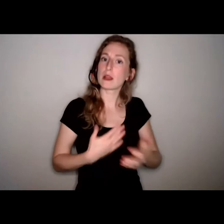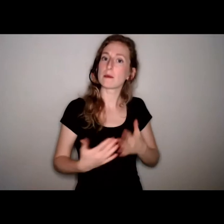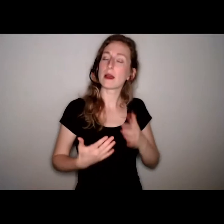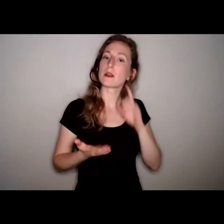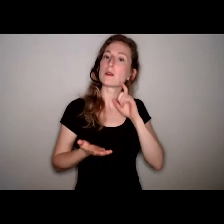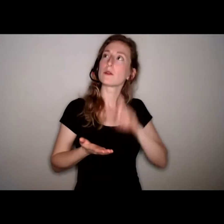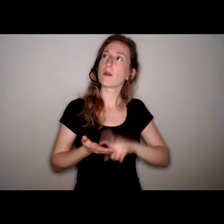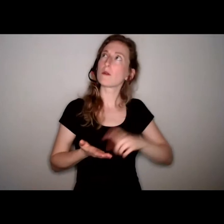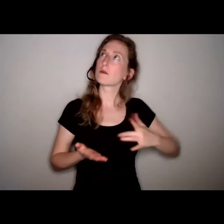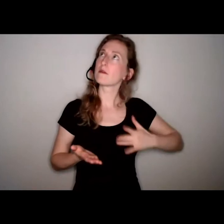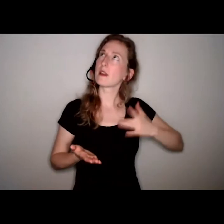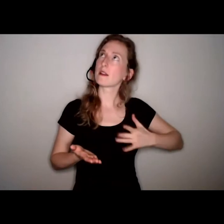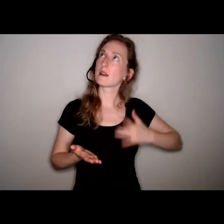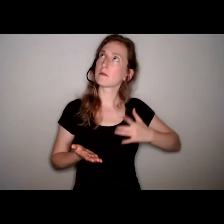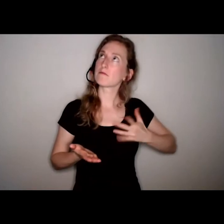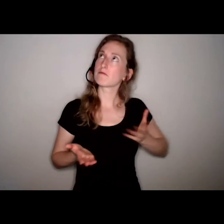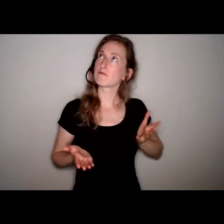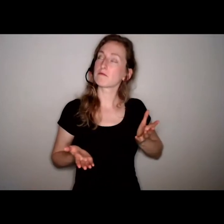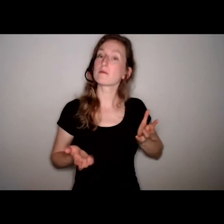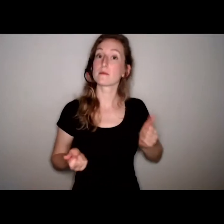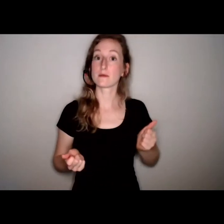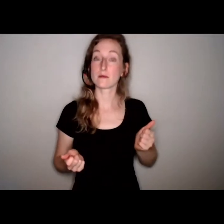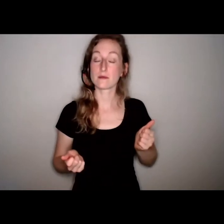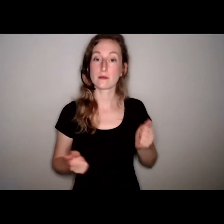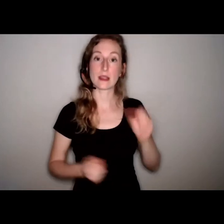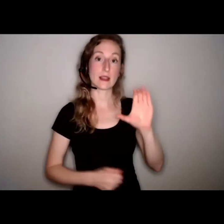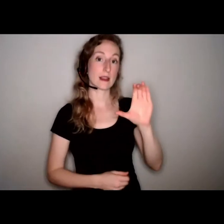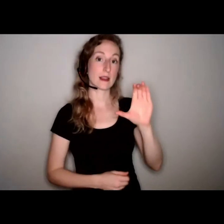Clyfford Still was an abstract painter.